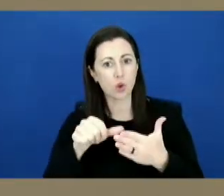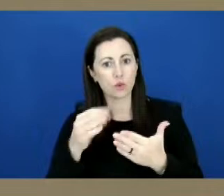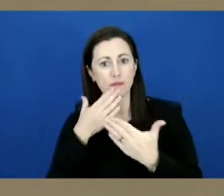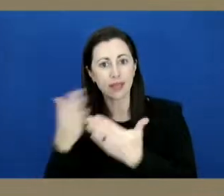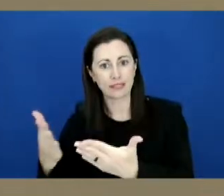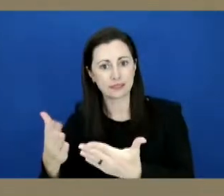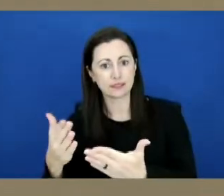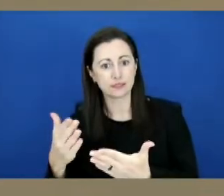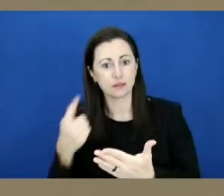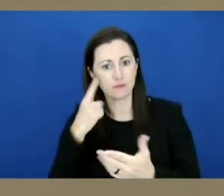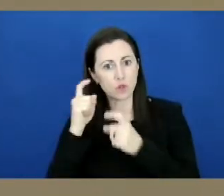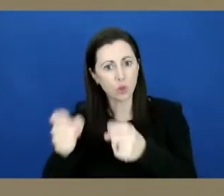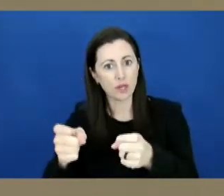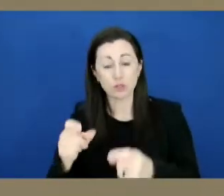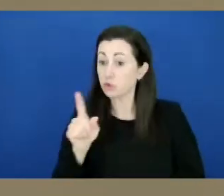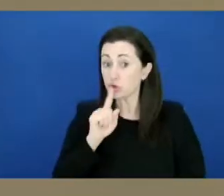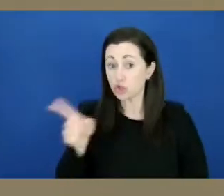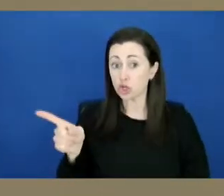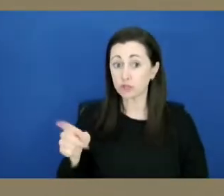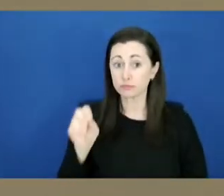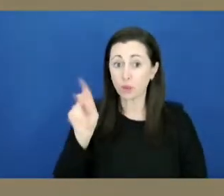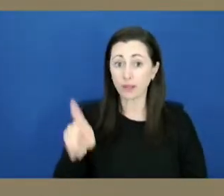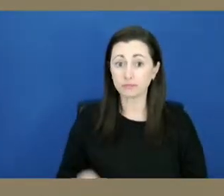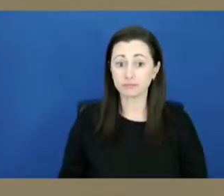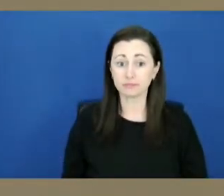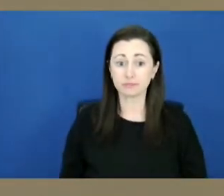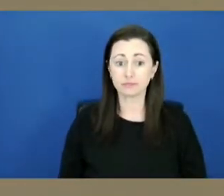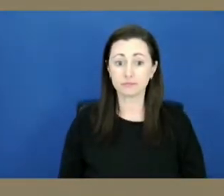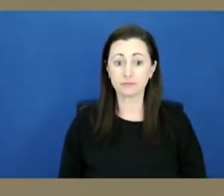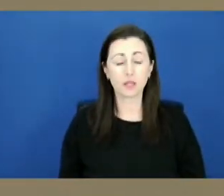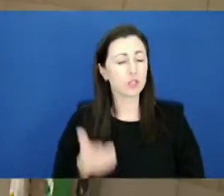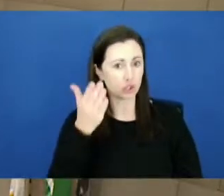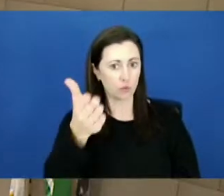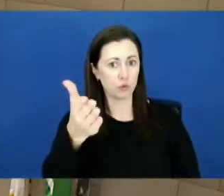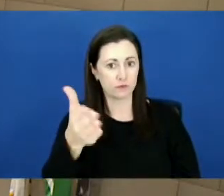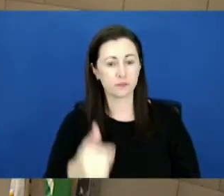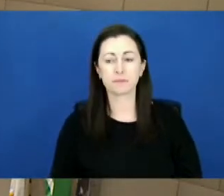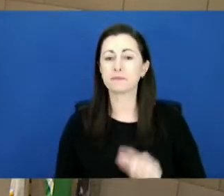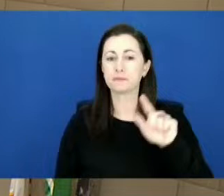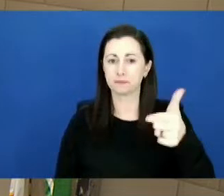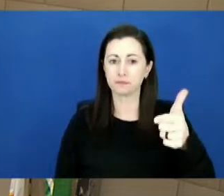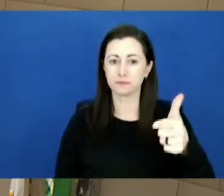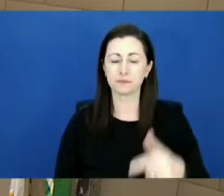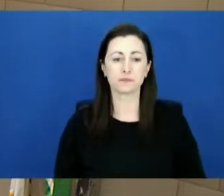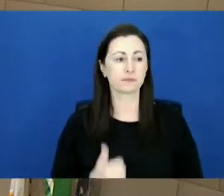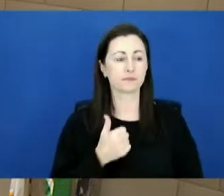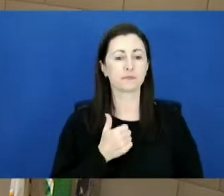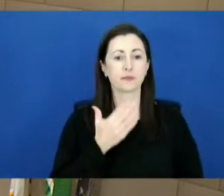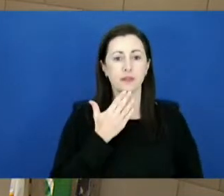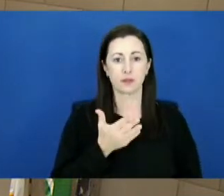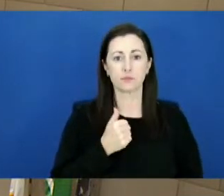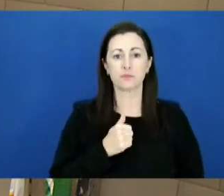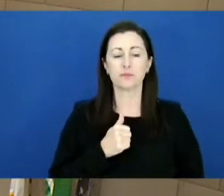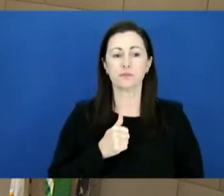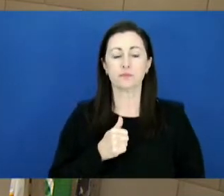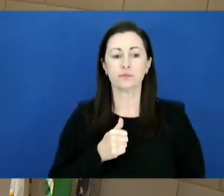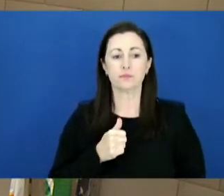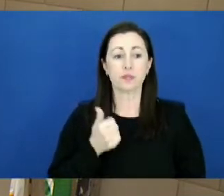CLERK. ABSOLUTELY. I WANT TO SEND A NOTE OF THANKS. FOR THE DONATION. SURE.